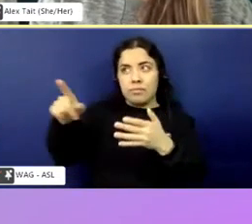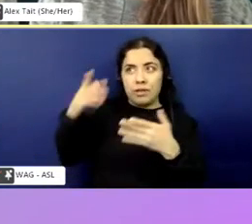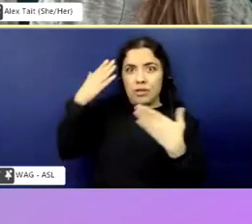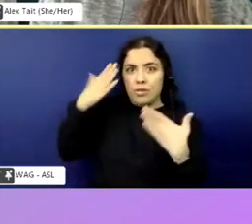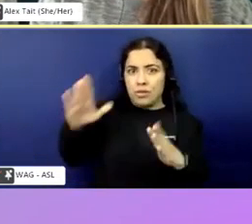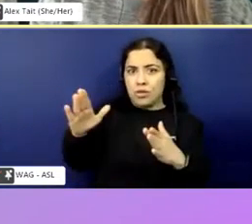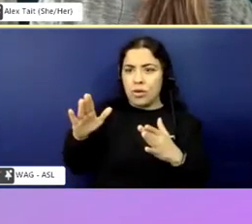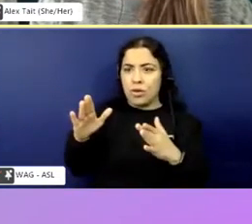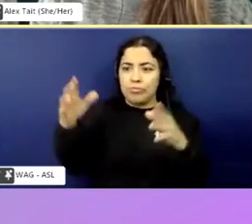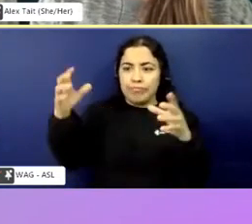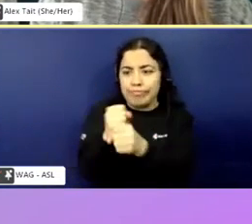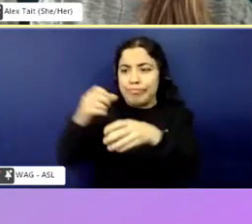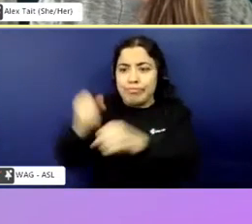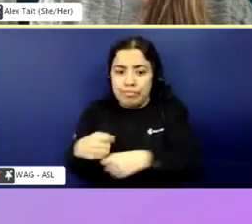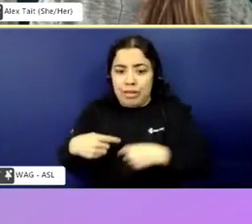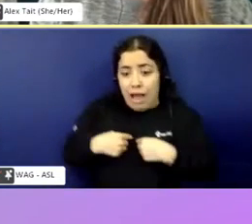assume I know every step or what they mean when they use